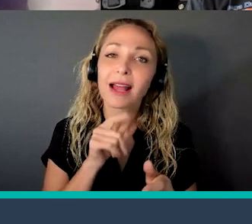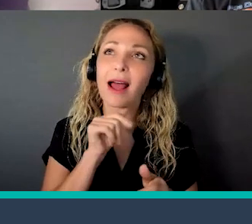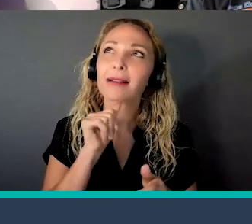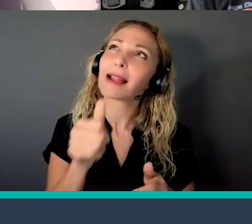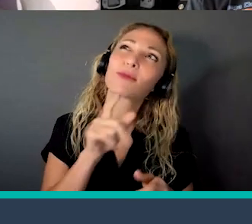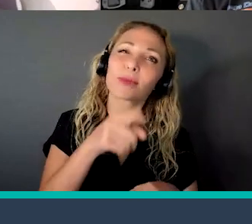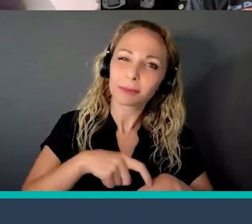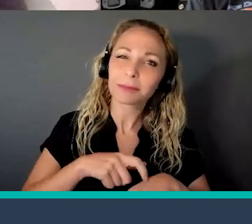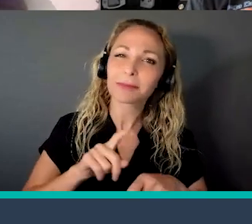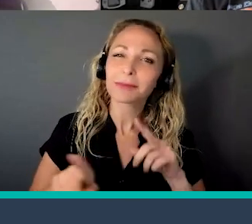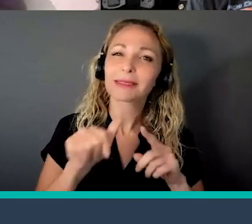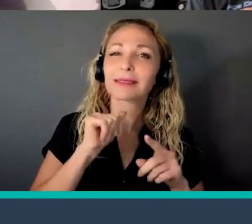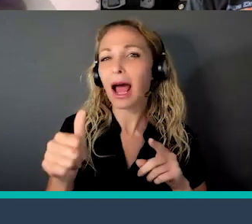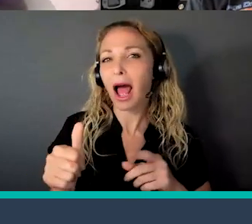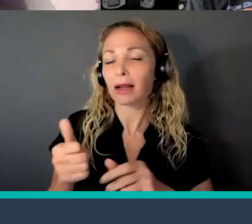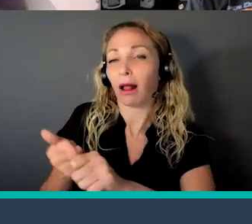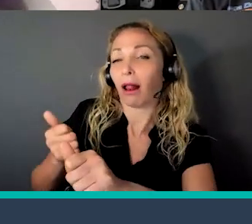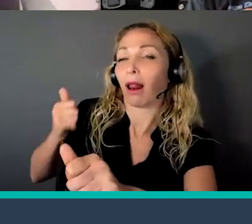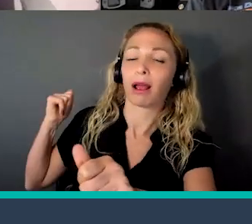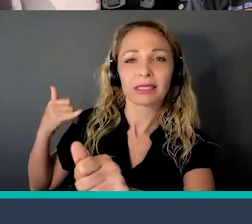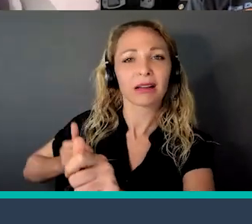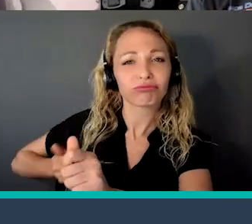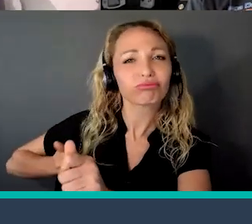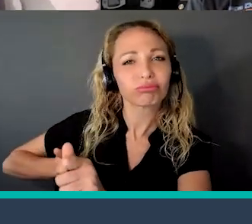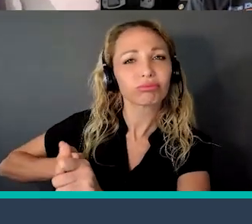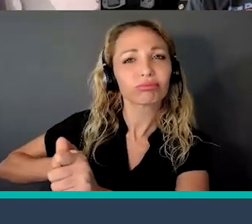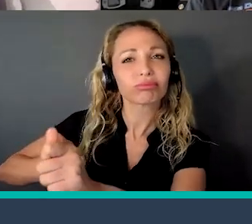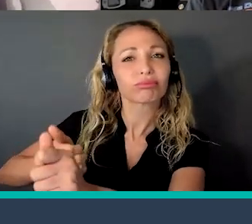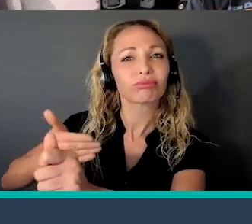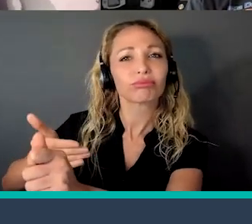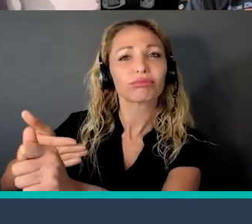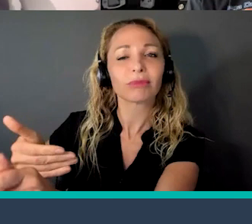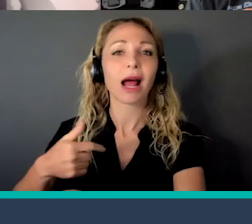I THINK IN THE FUTURE WE ARE PROBABLY GONNA SCALE THAT UP.